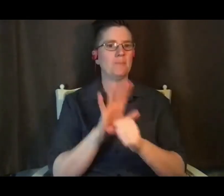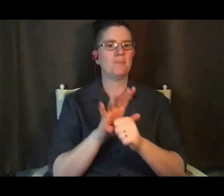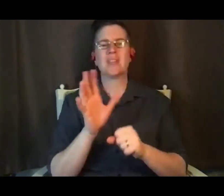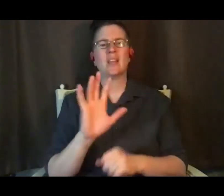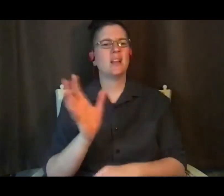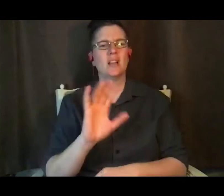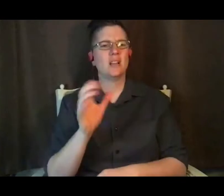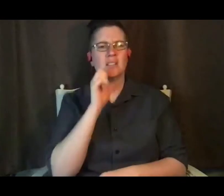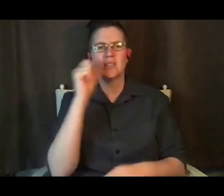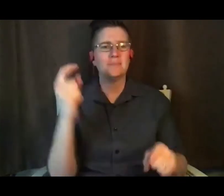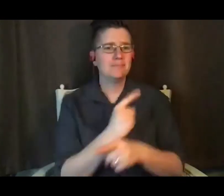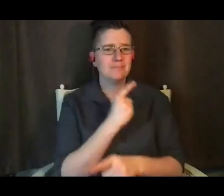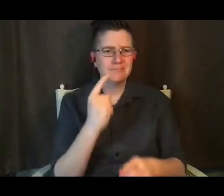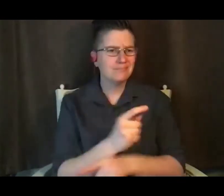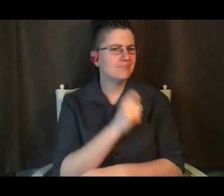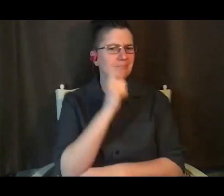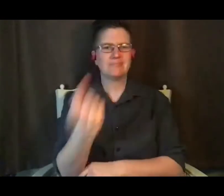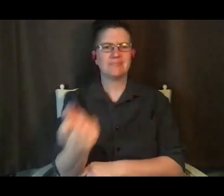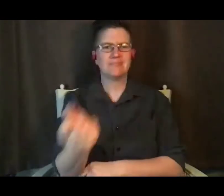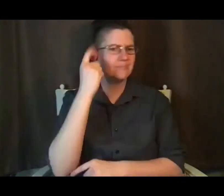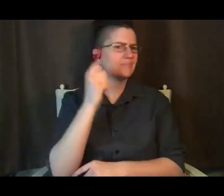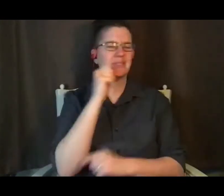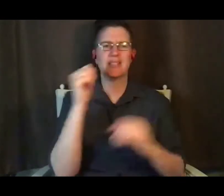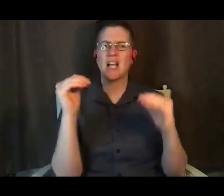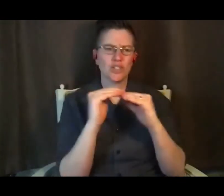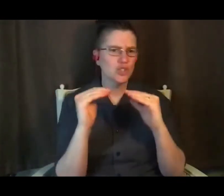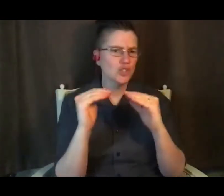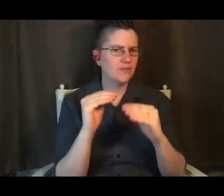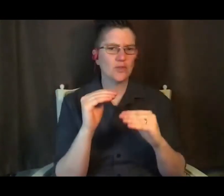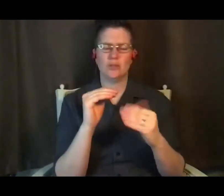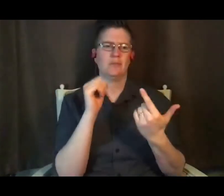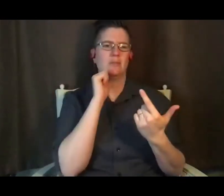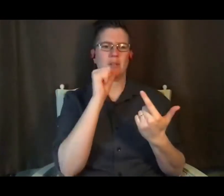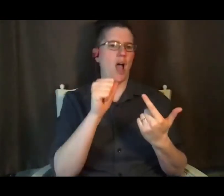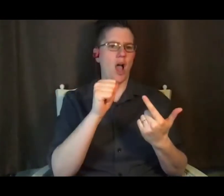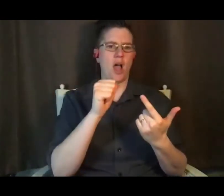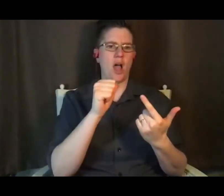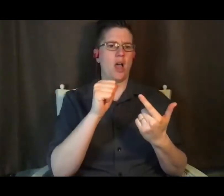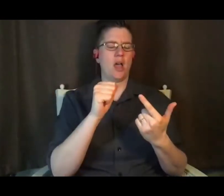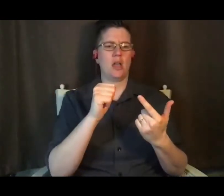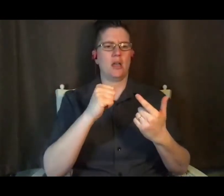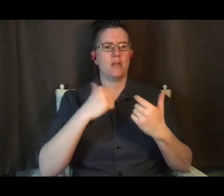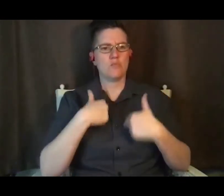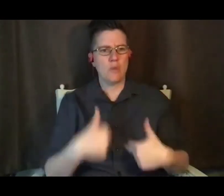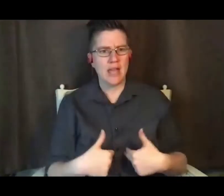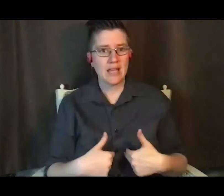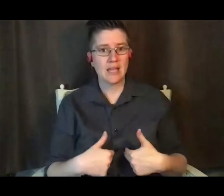unjust and inhumane and unsustainable to expect that in the midst of a now year-long pandemic